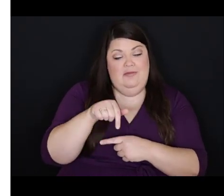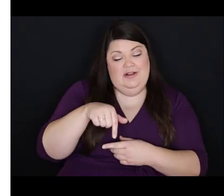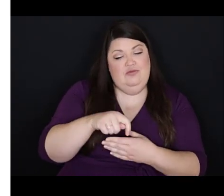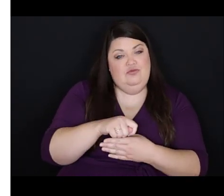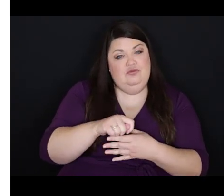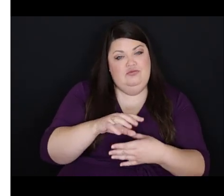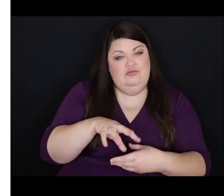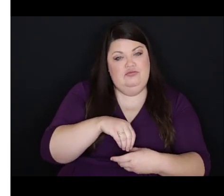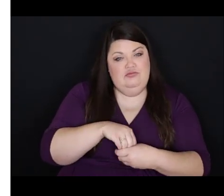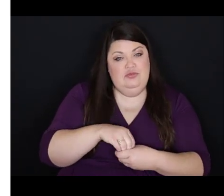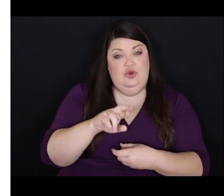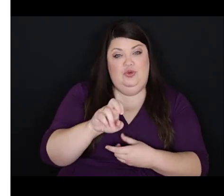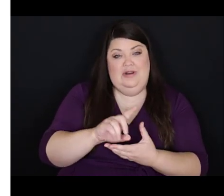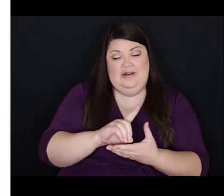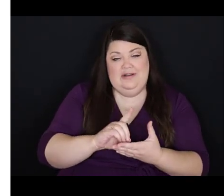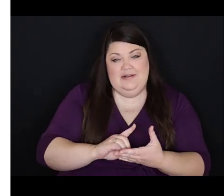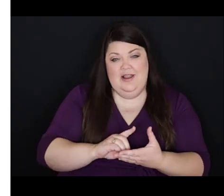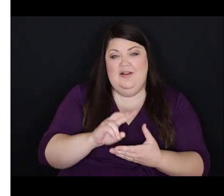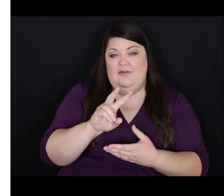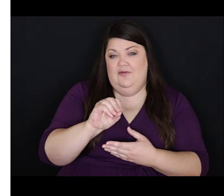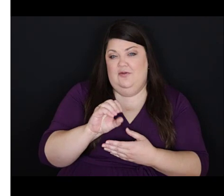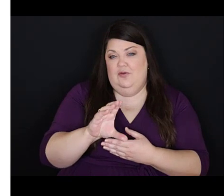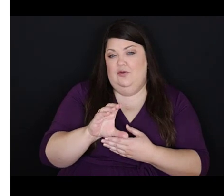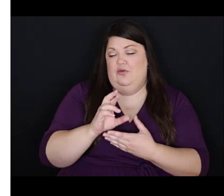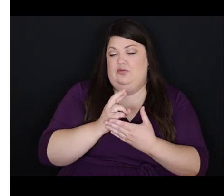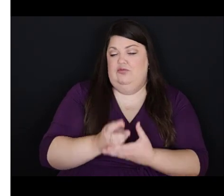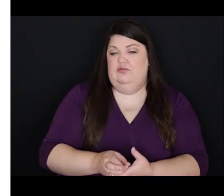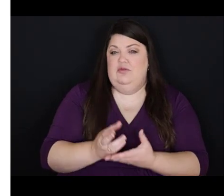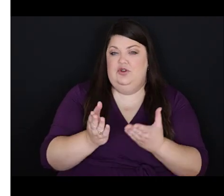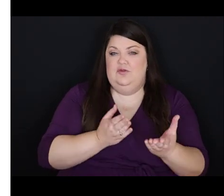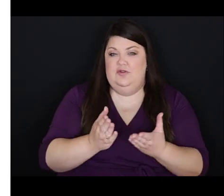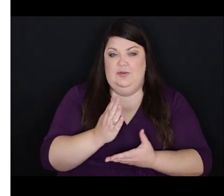the redesigned Vocational Rehabilitation (VR) services portion of the State Plan.